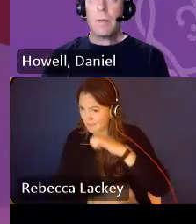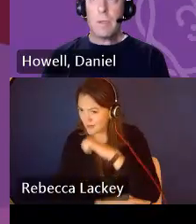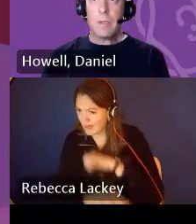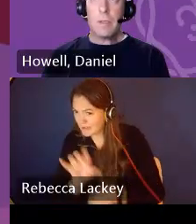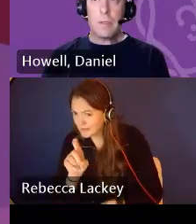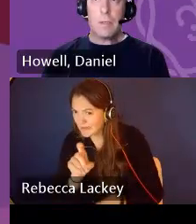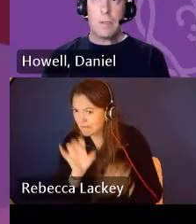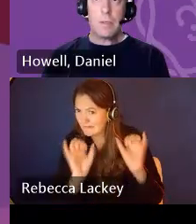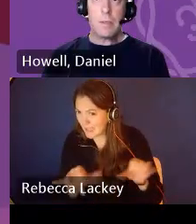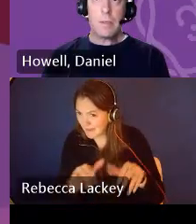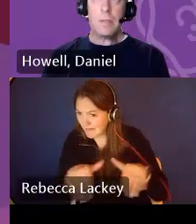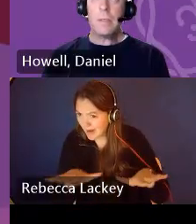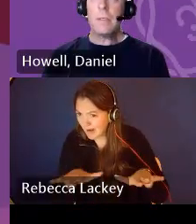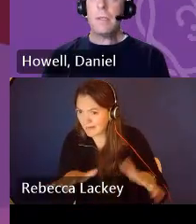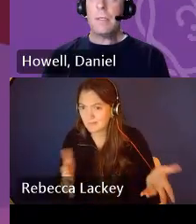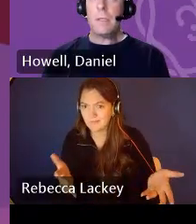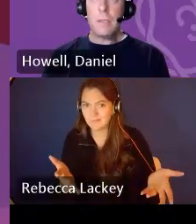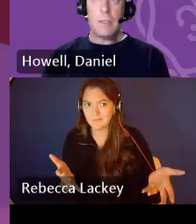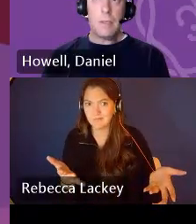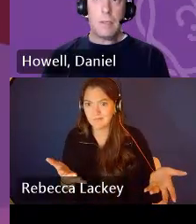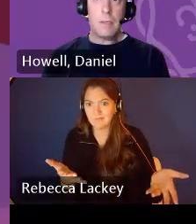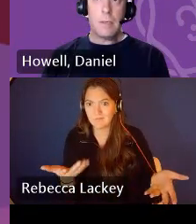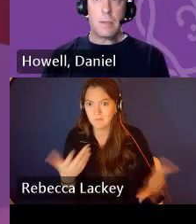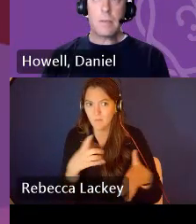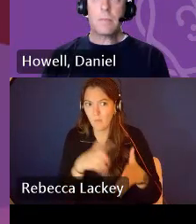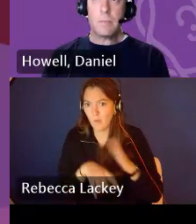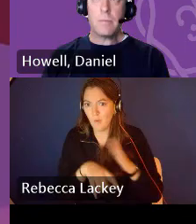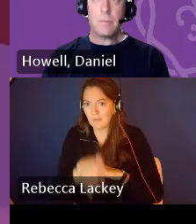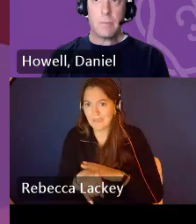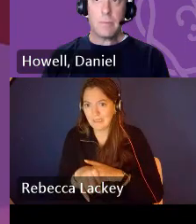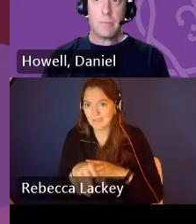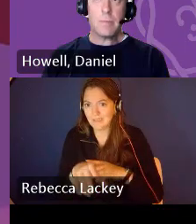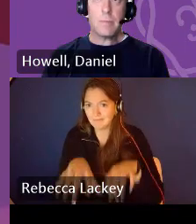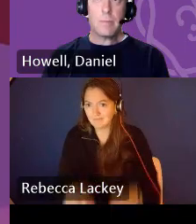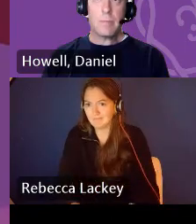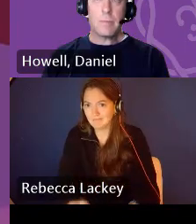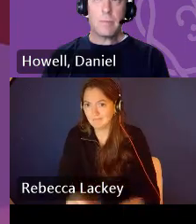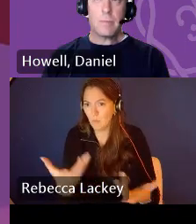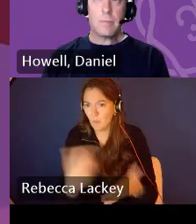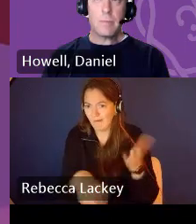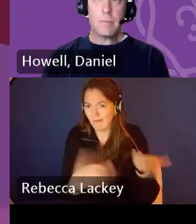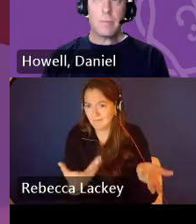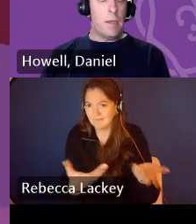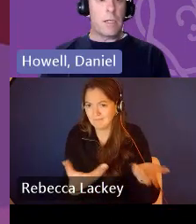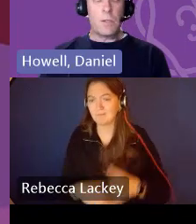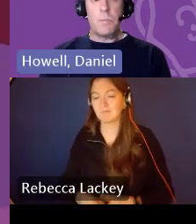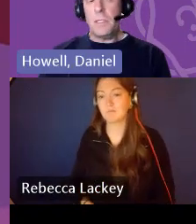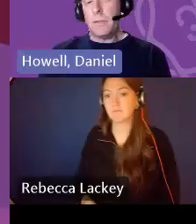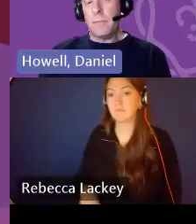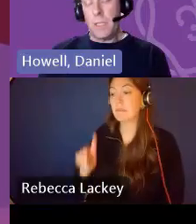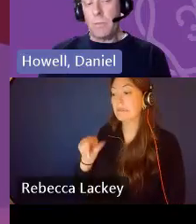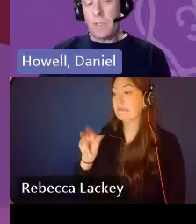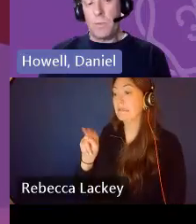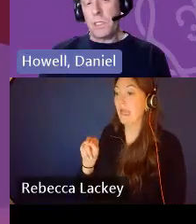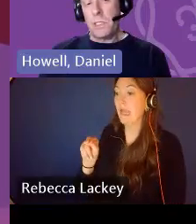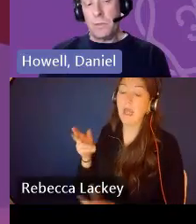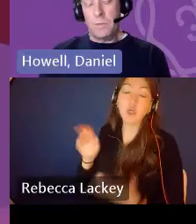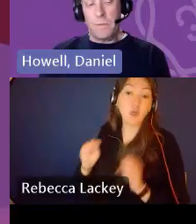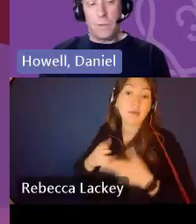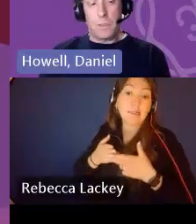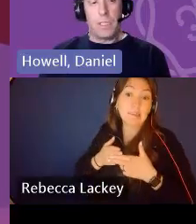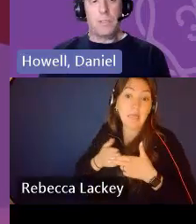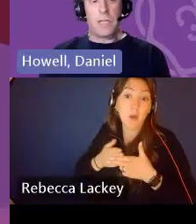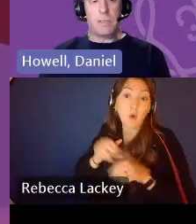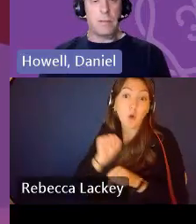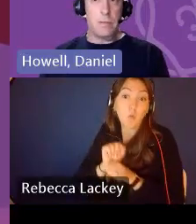footprint? So what what needs to be acquired? It could be temporary working room for a contractor